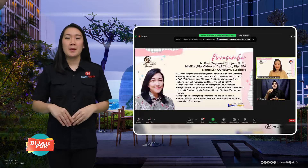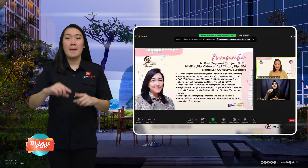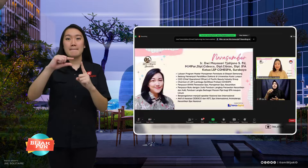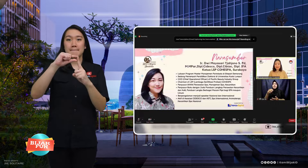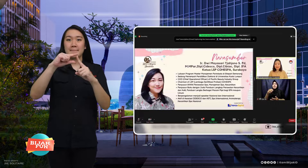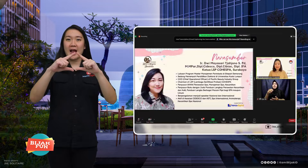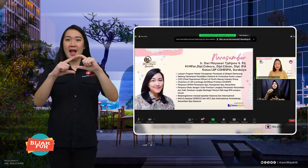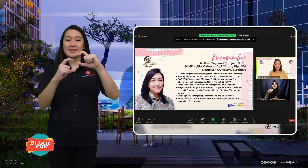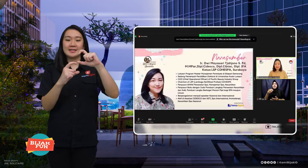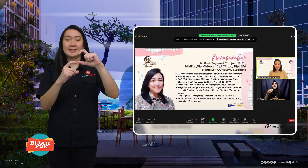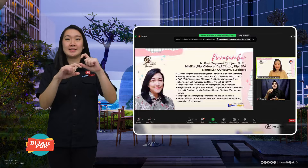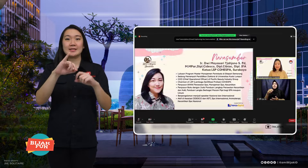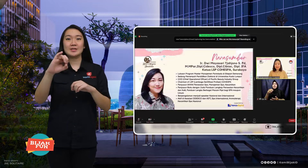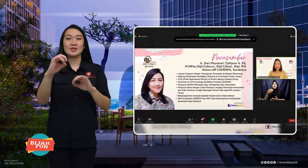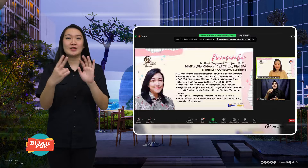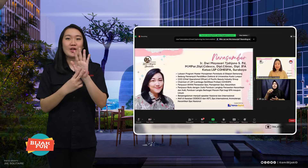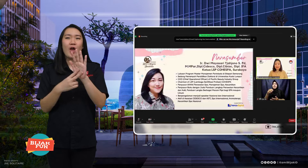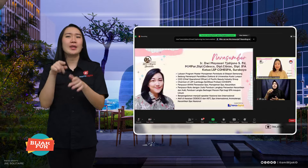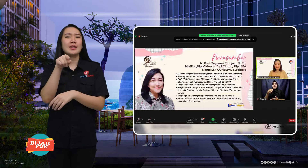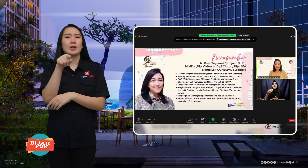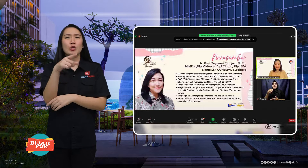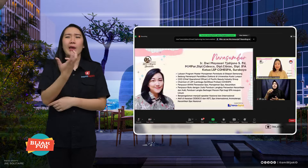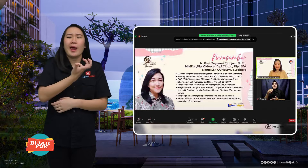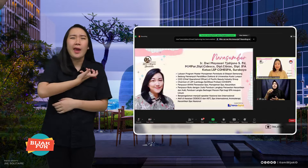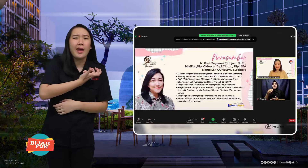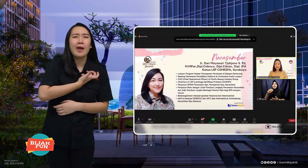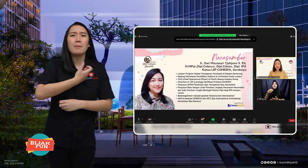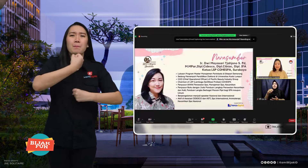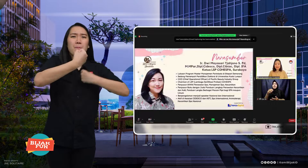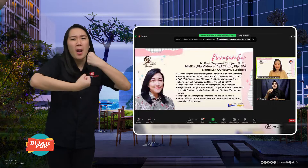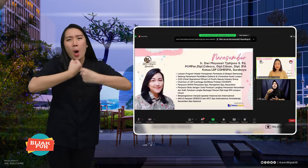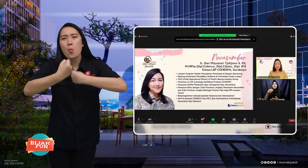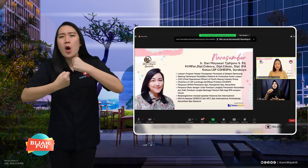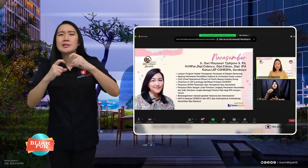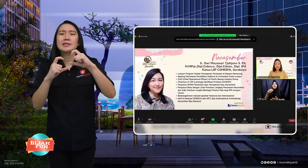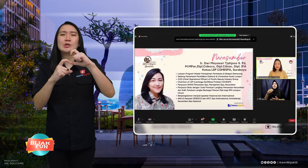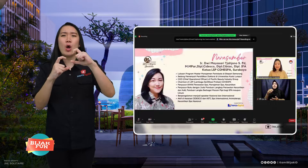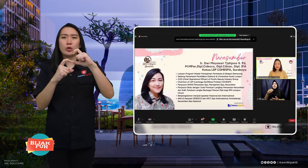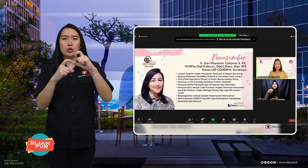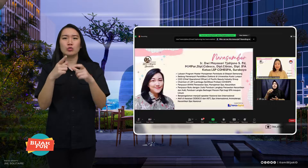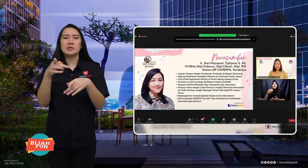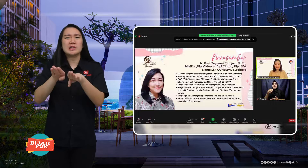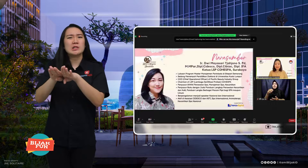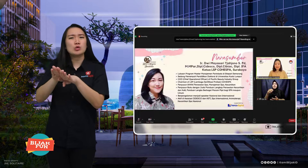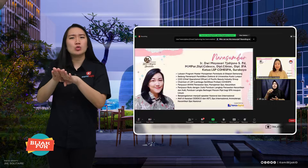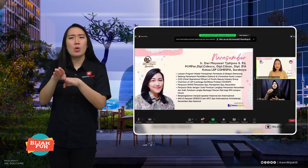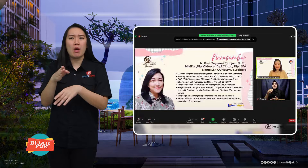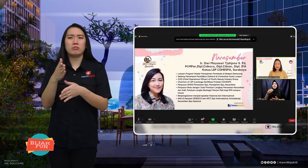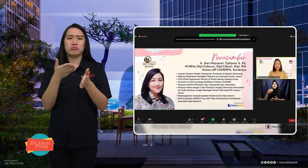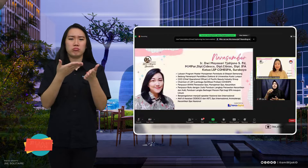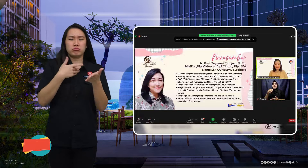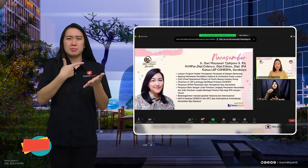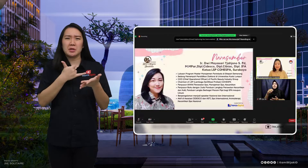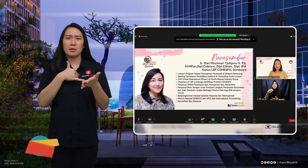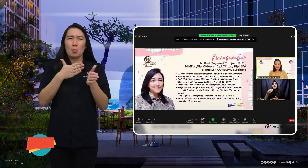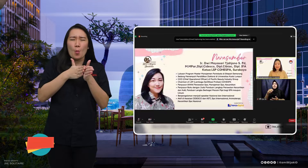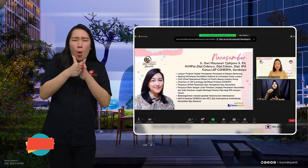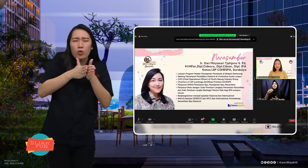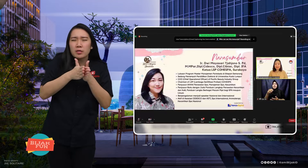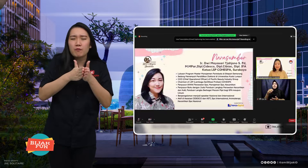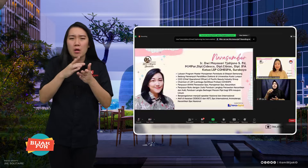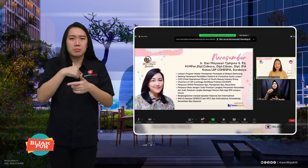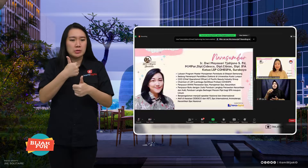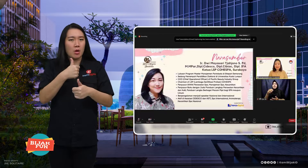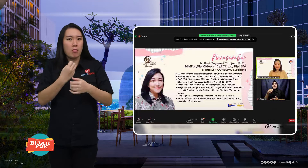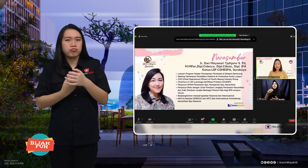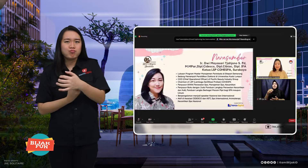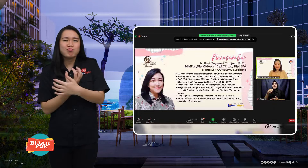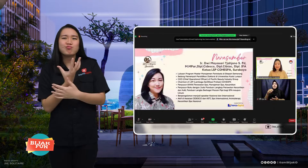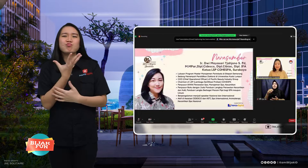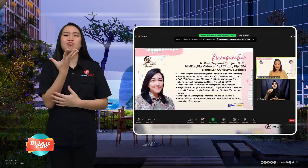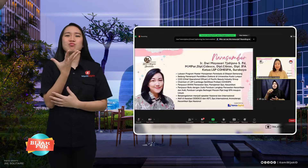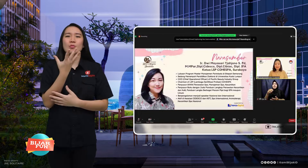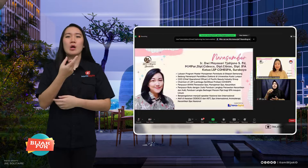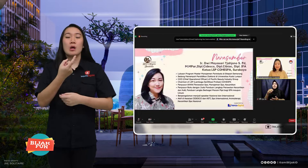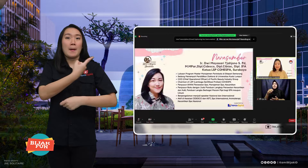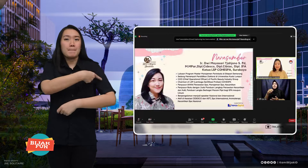Passion is the desire to do something according to the motivation to develop self-competence.